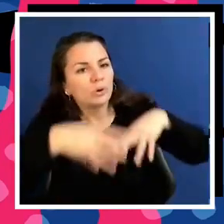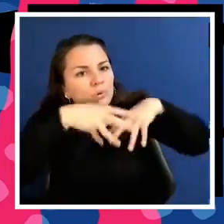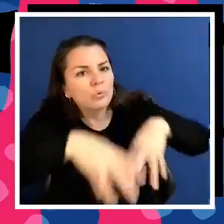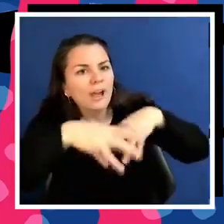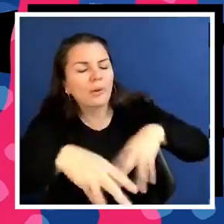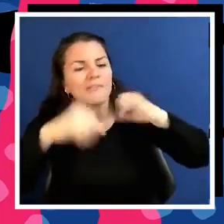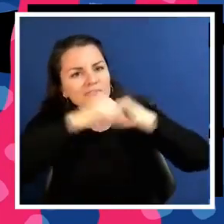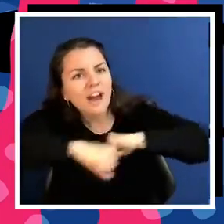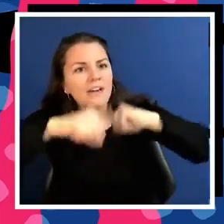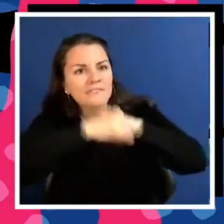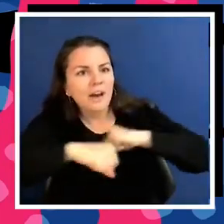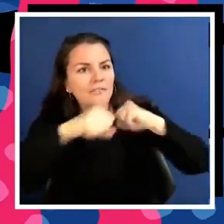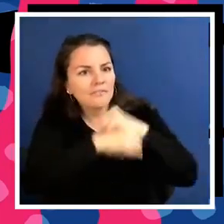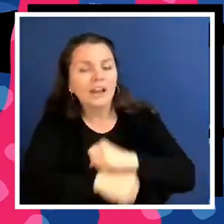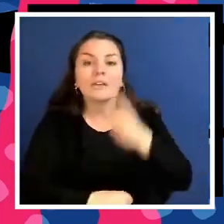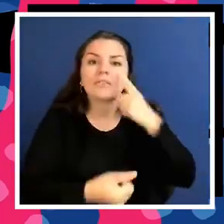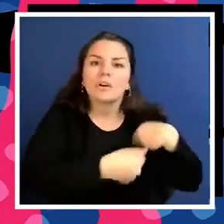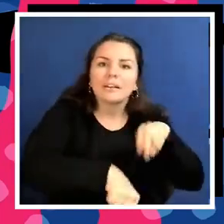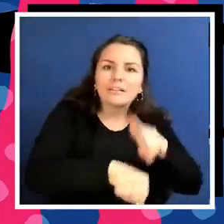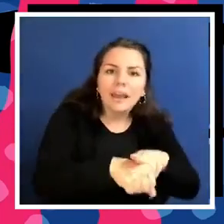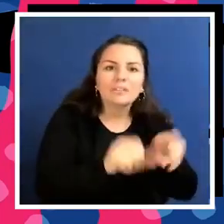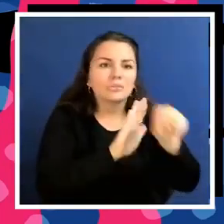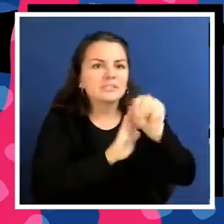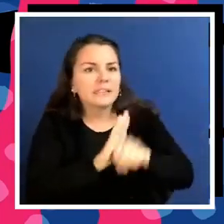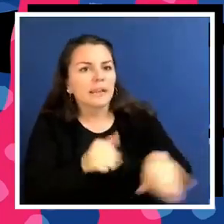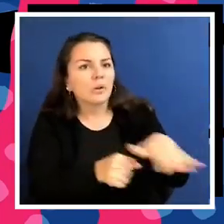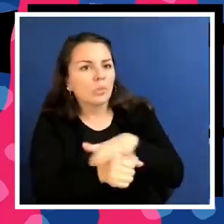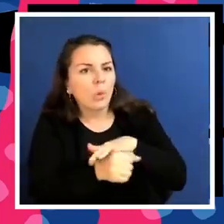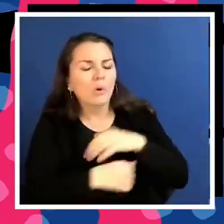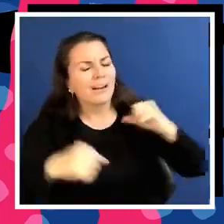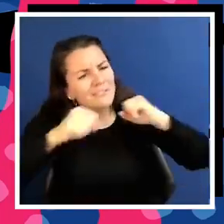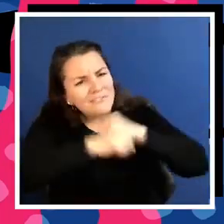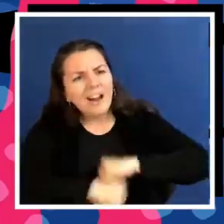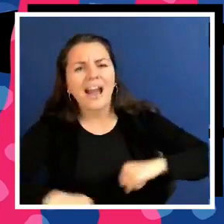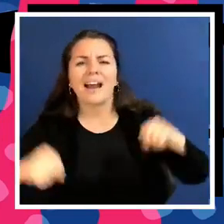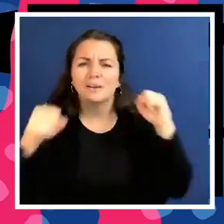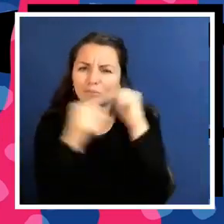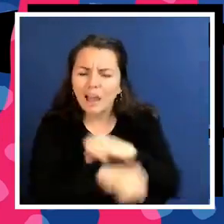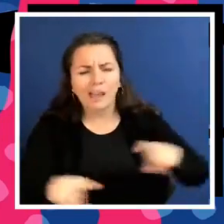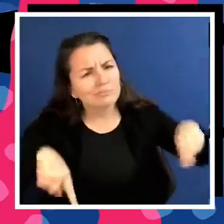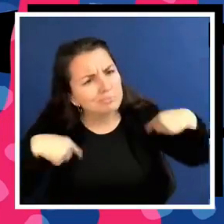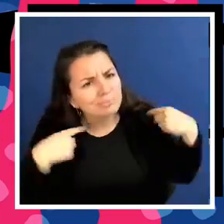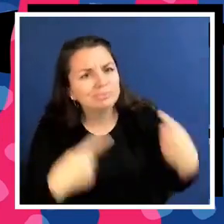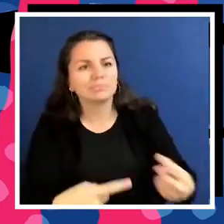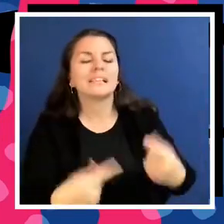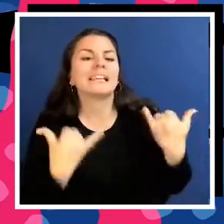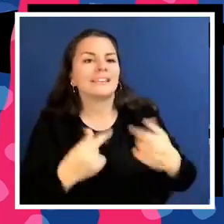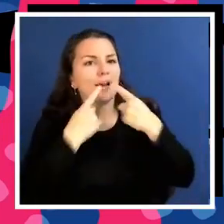DORIAN, I JUST WANT TO SAY IS ALWAYS MY FLESH TO HAVE THIS OPPORTUNITY TO WATCH YOU AND SO